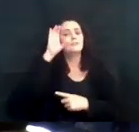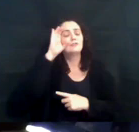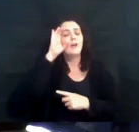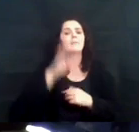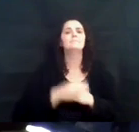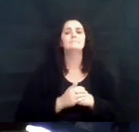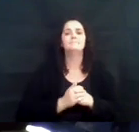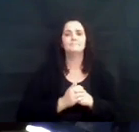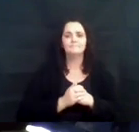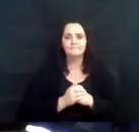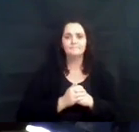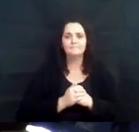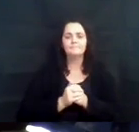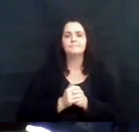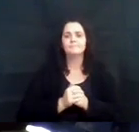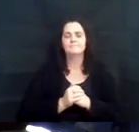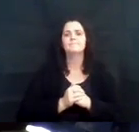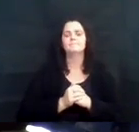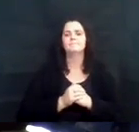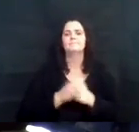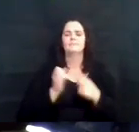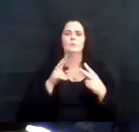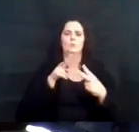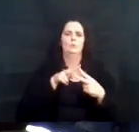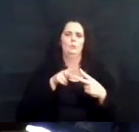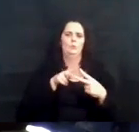have on the tablet and I want to just talk a little bit about those two images,